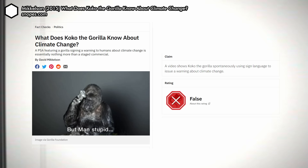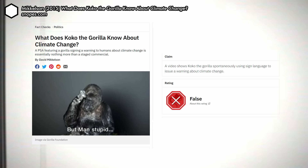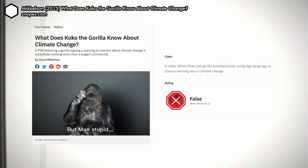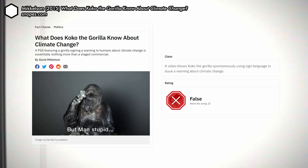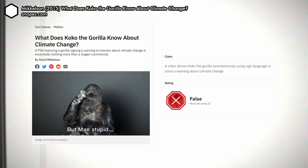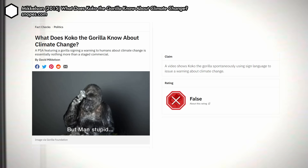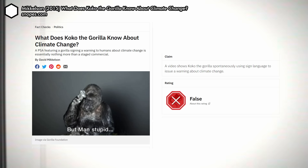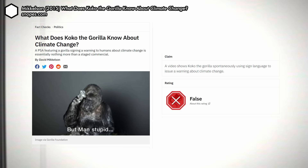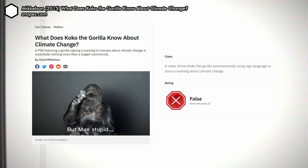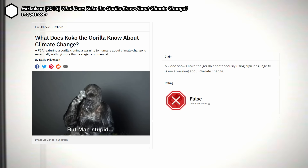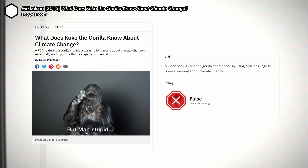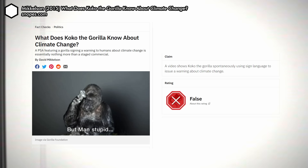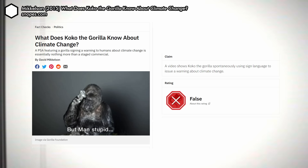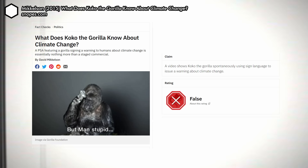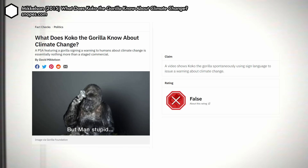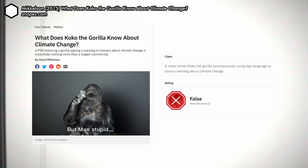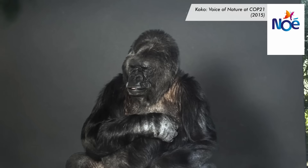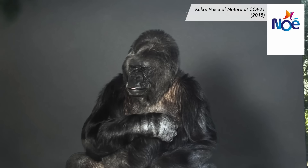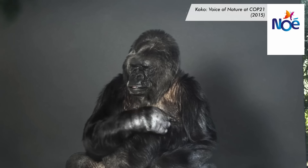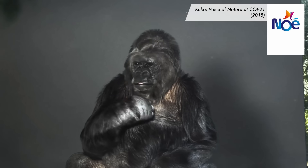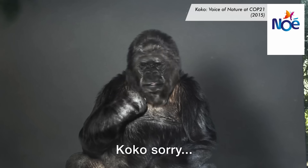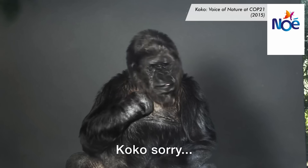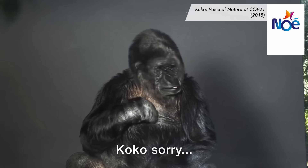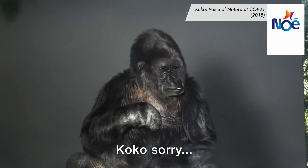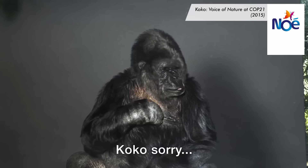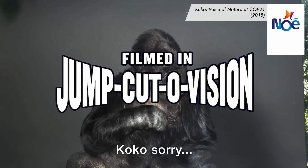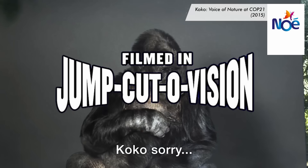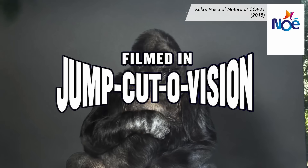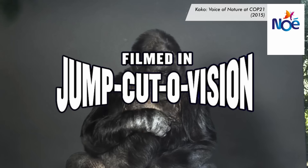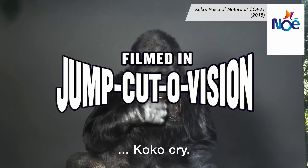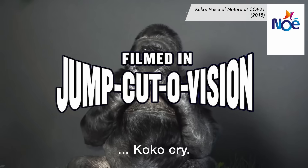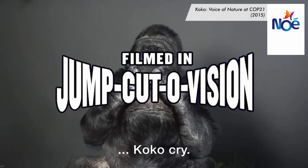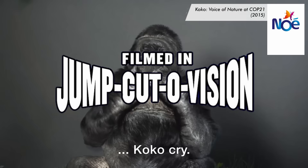No! Says Snopes! Because it was a doctored tape! And you can tell it is! It's filmed in jump cut-o-vision!